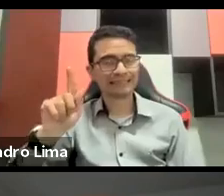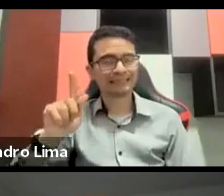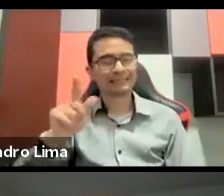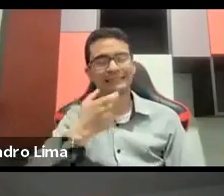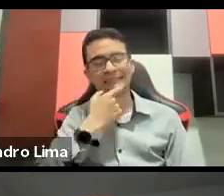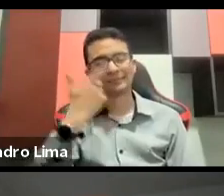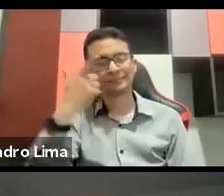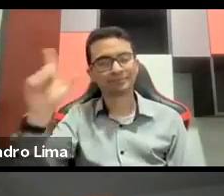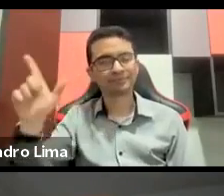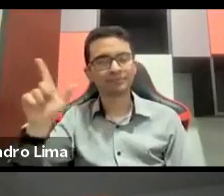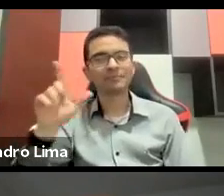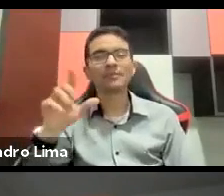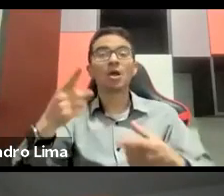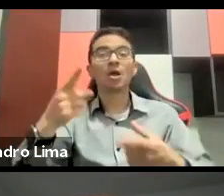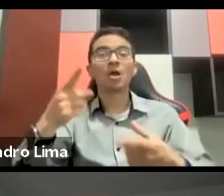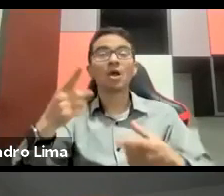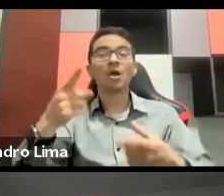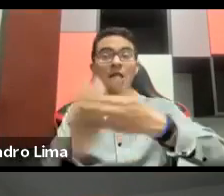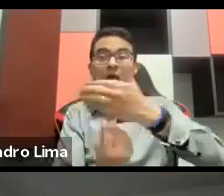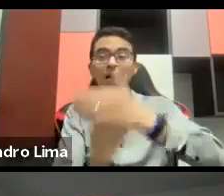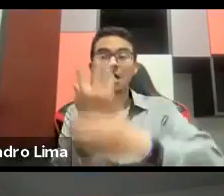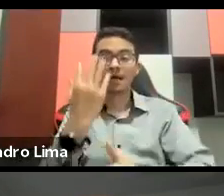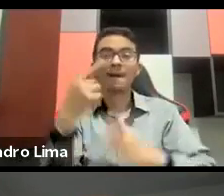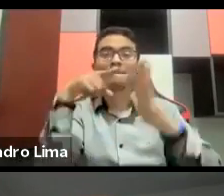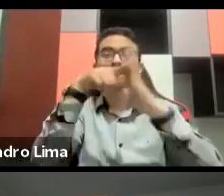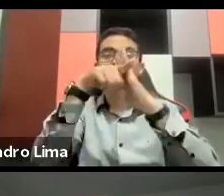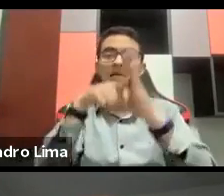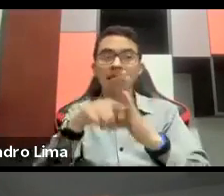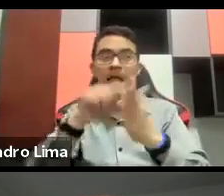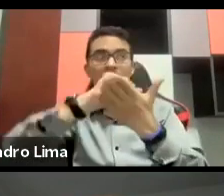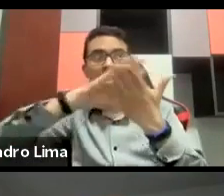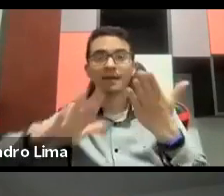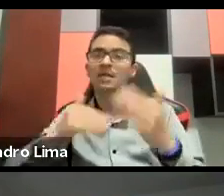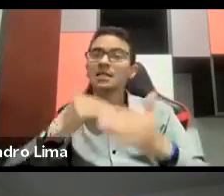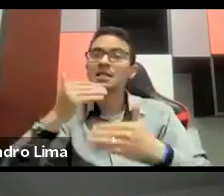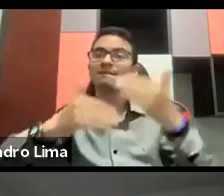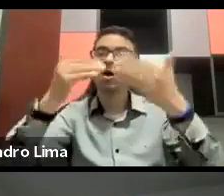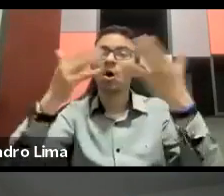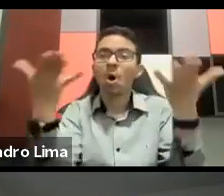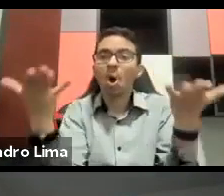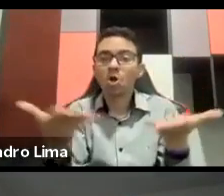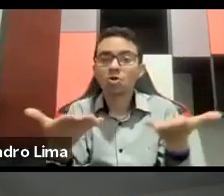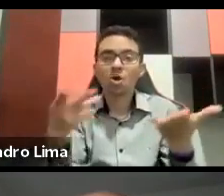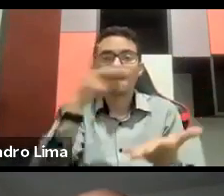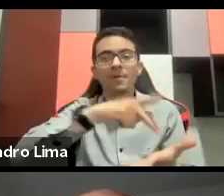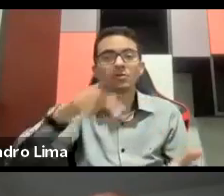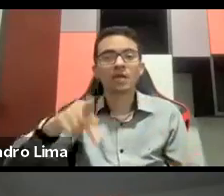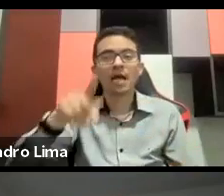Center for Research and Development and Learning the Development and Learning the Development and Learning the Cradle. Now, he's an emeritus Cradle. Now, he's an emeritus Cradle. Now, he's an emeritus professor which is a somehow professor which is a somehow